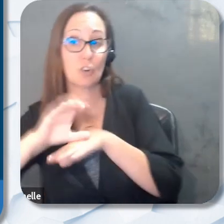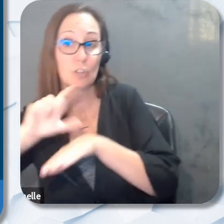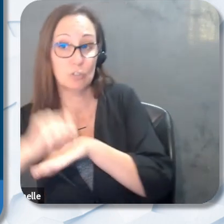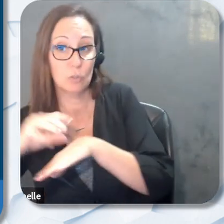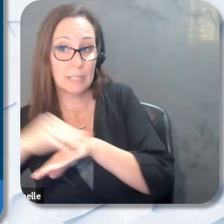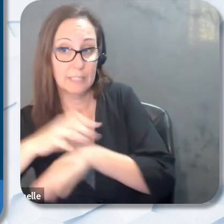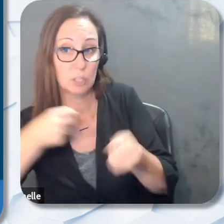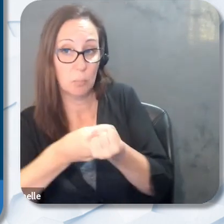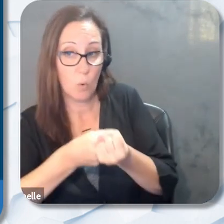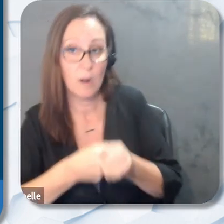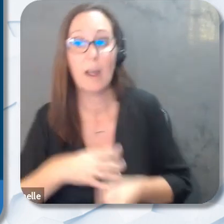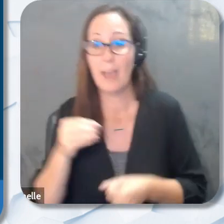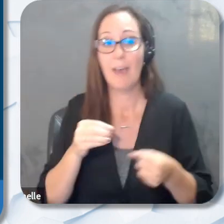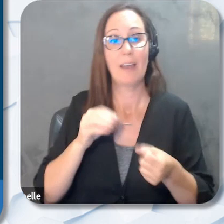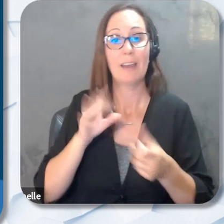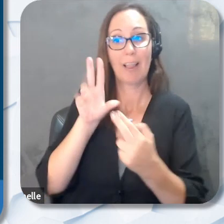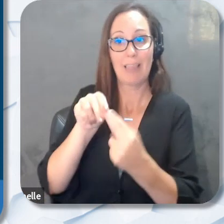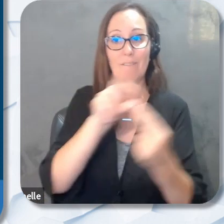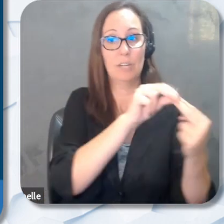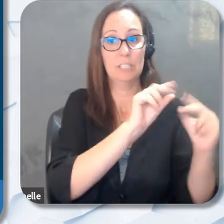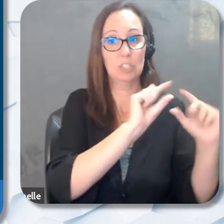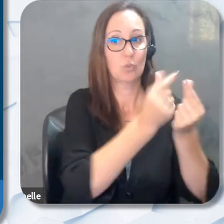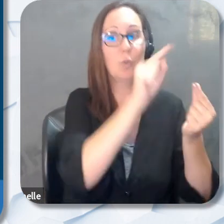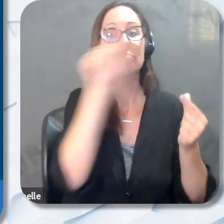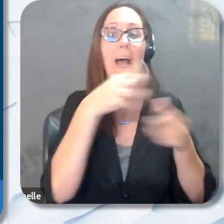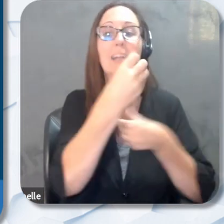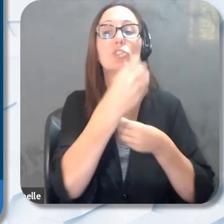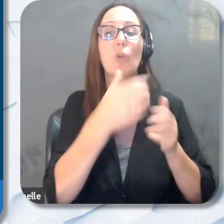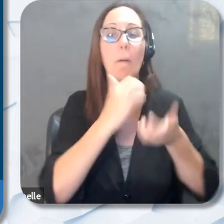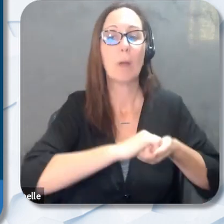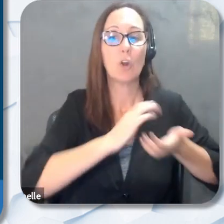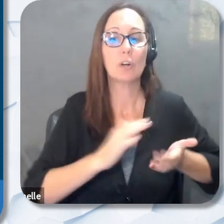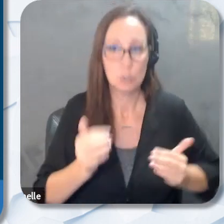and will leverage groups of external partners to advance the state level work.